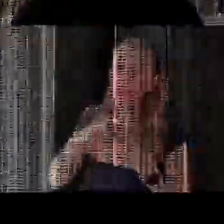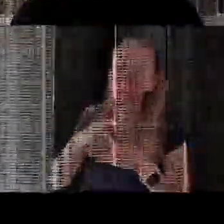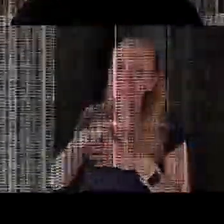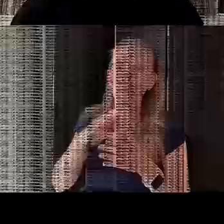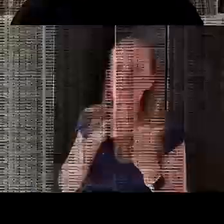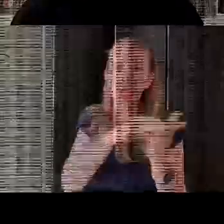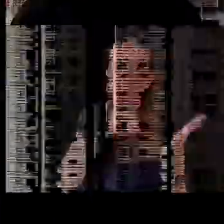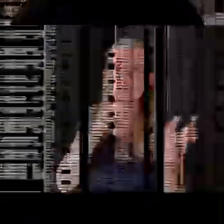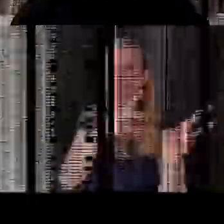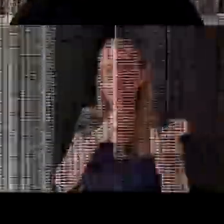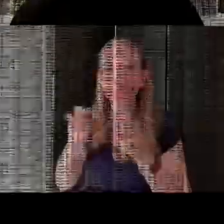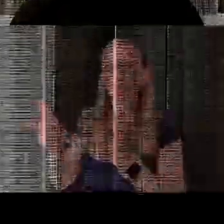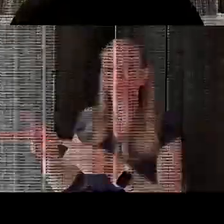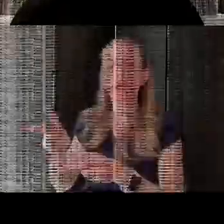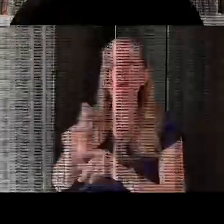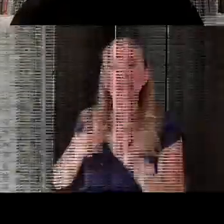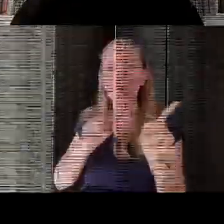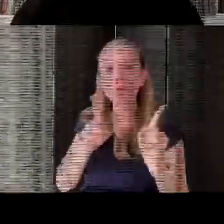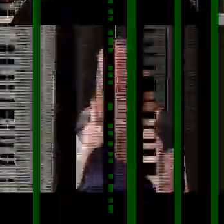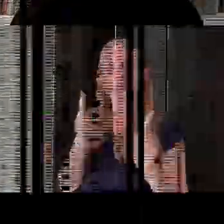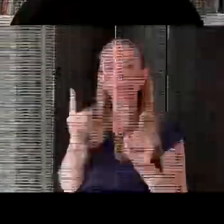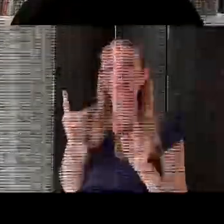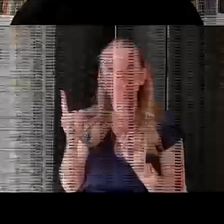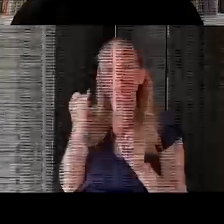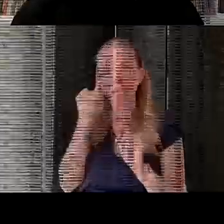but the reality is if someone is determined enough, they will steal your content